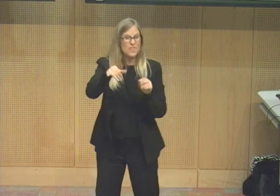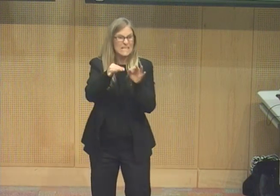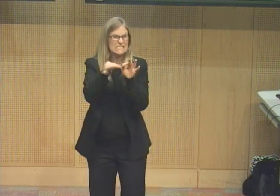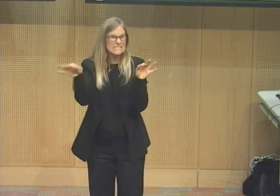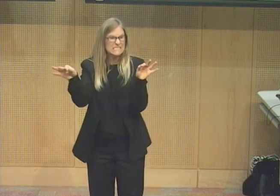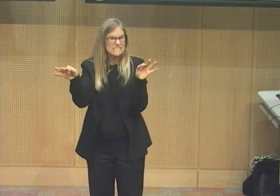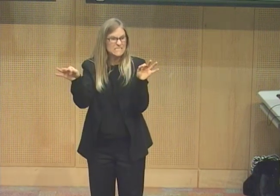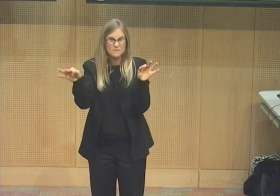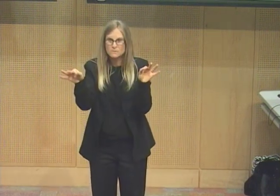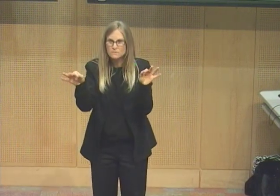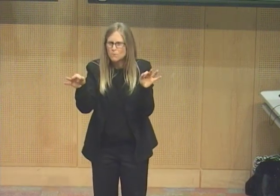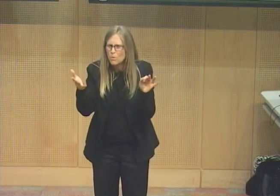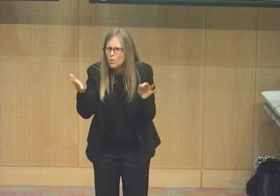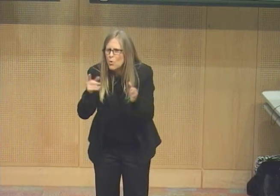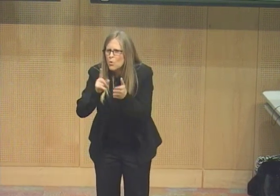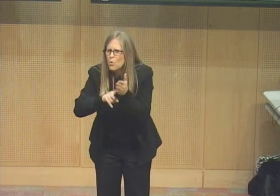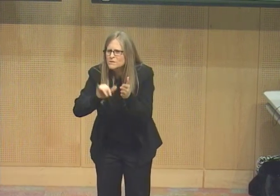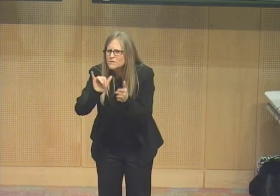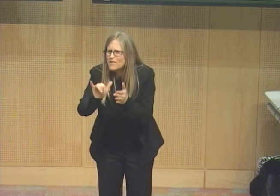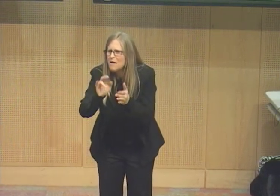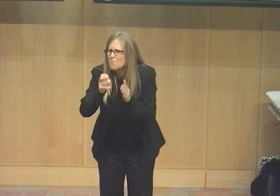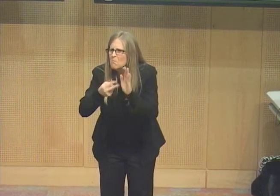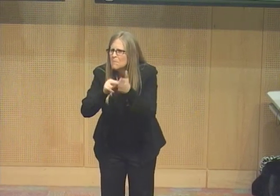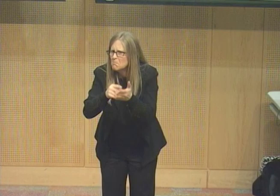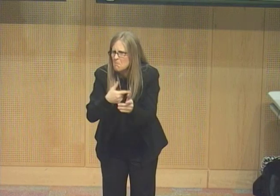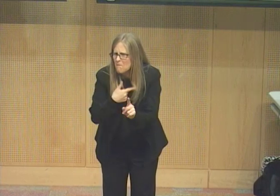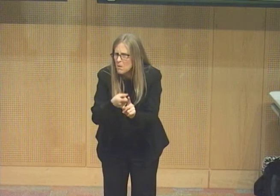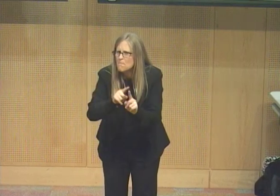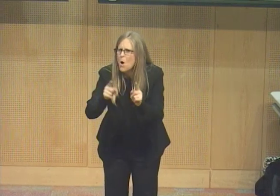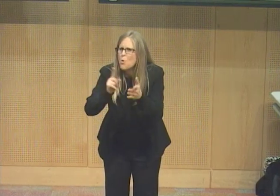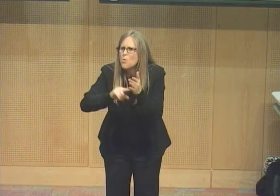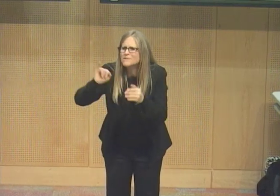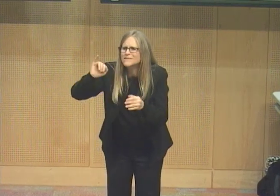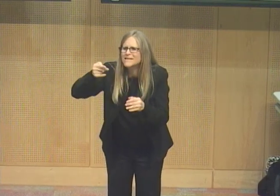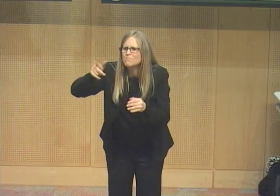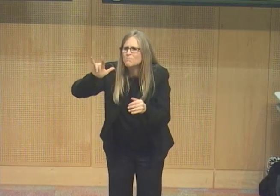That particular phrase